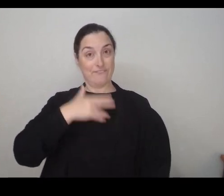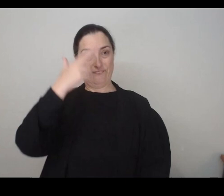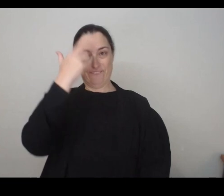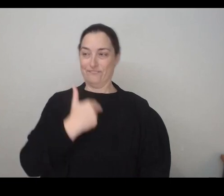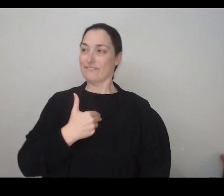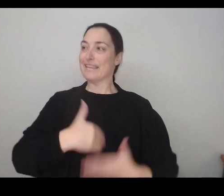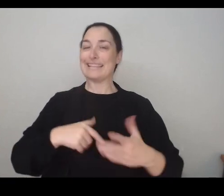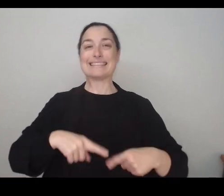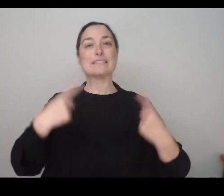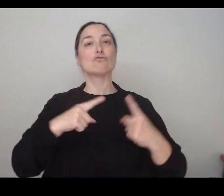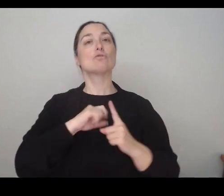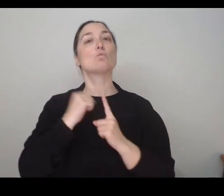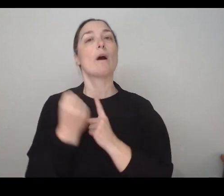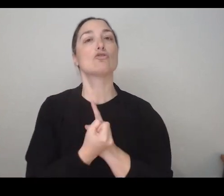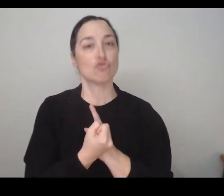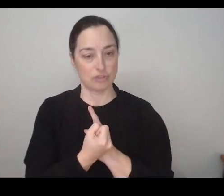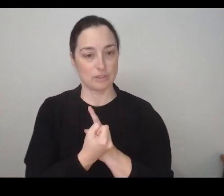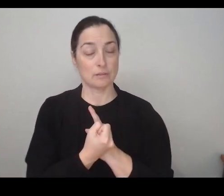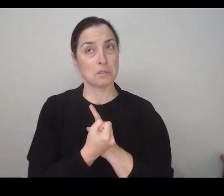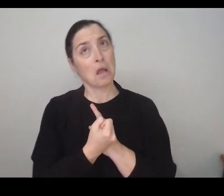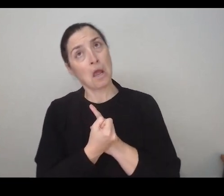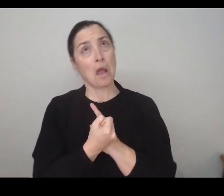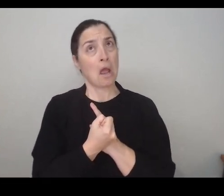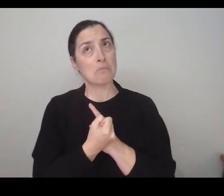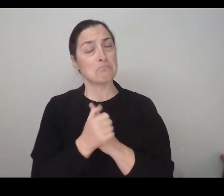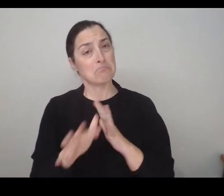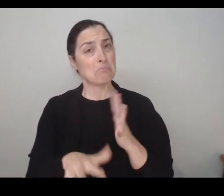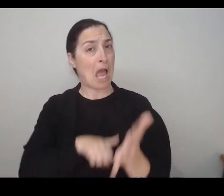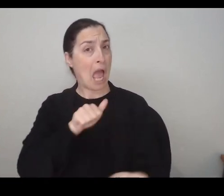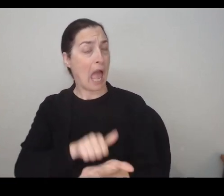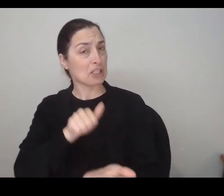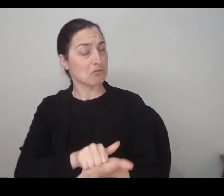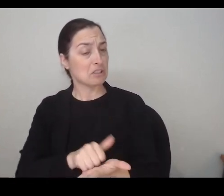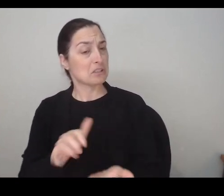It's not, I mean, an accurate self-portrait, I would say. For example, next, Justin,